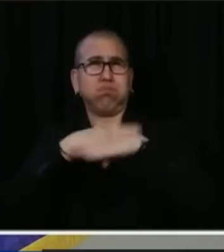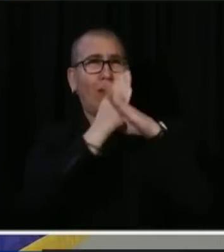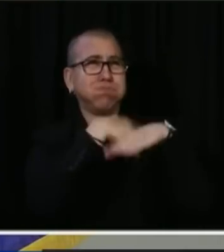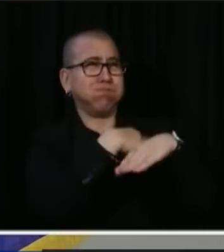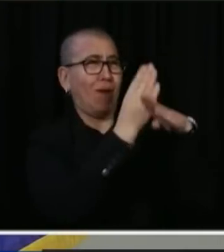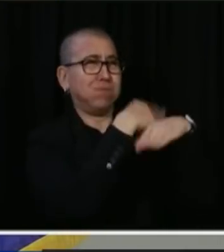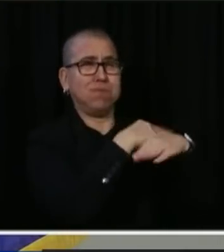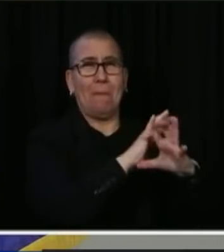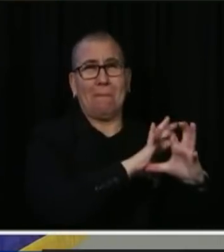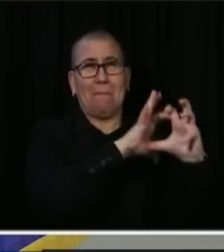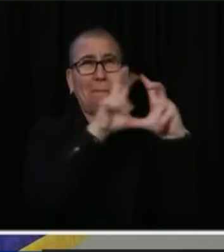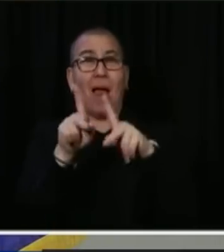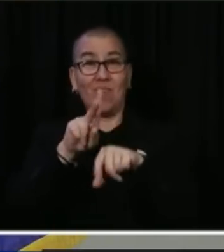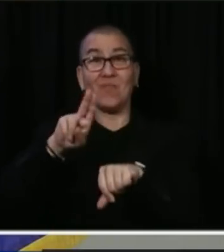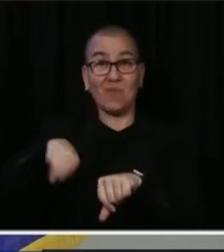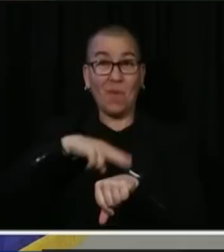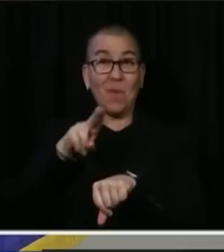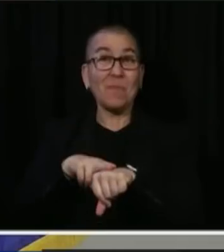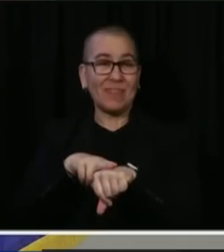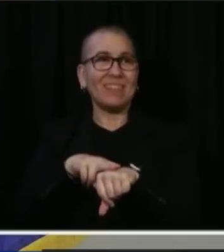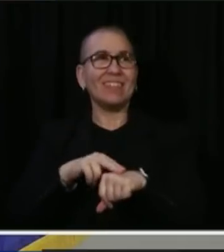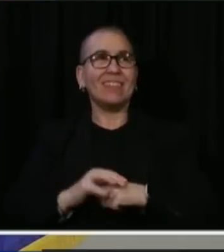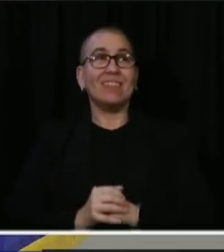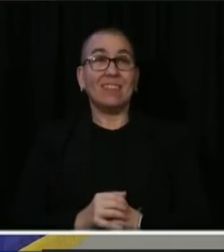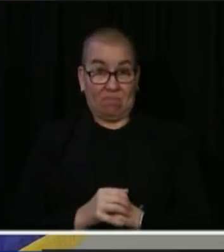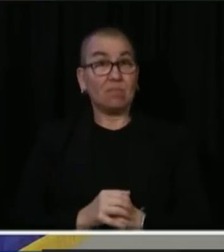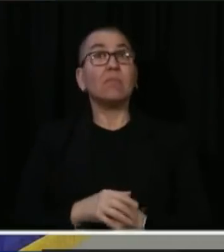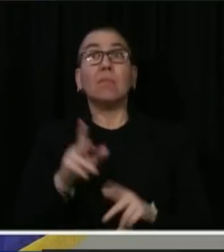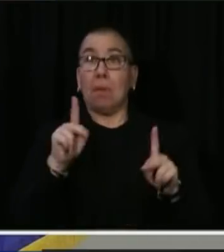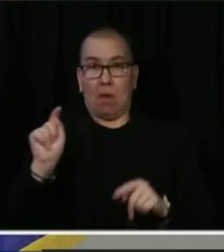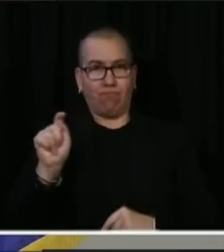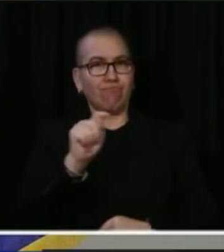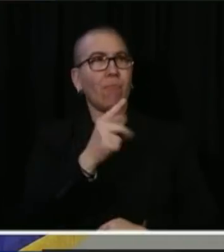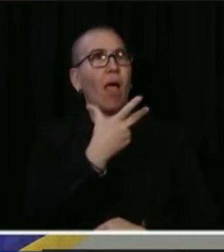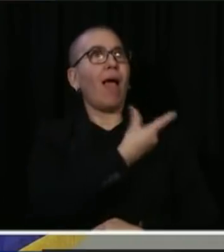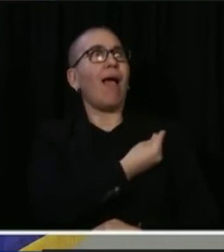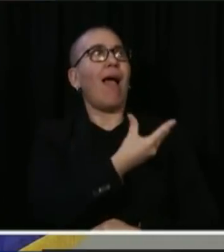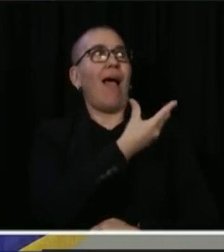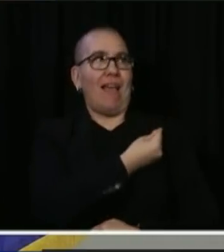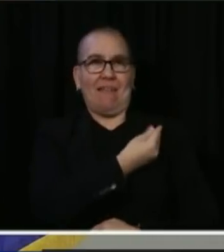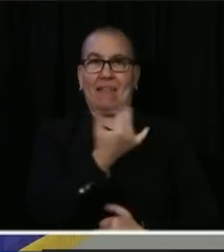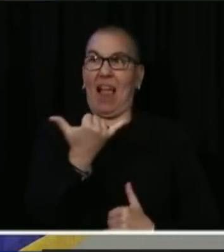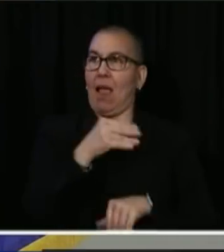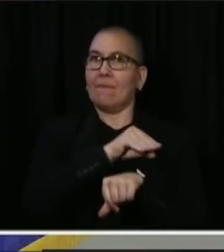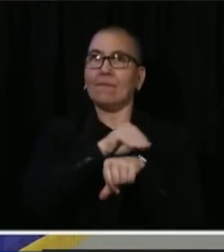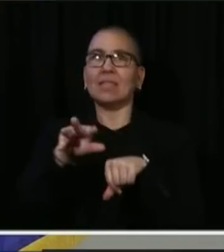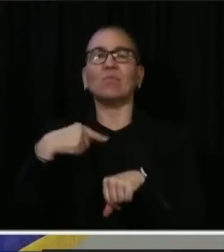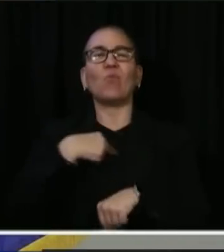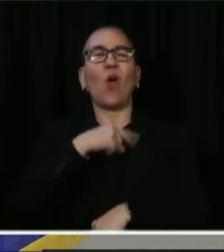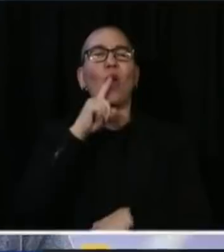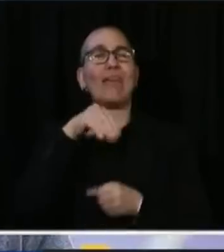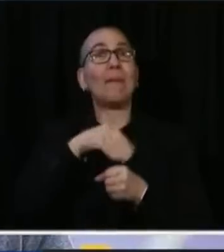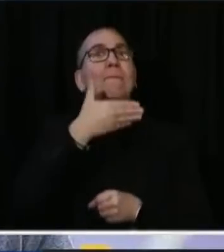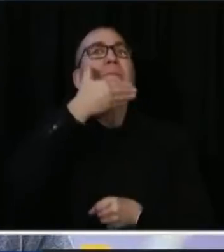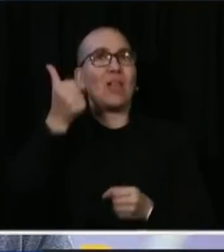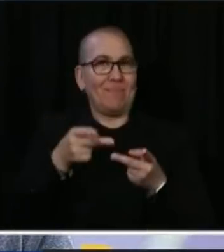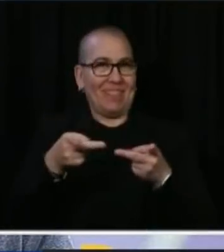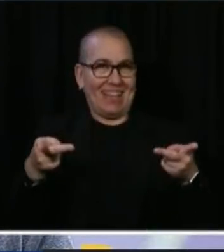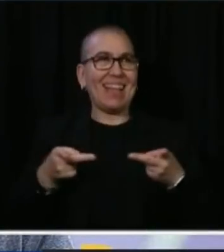IN MARCH AND APRIL OF LAST YEAR, I SET ARE ONLY VACCINE IS OUR ABILITY TO SOCIAL DISTANCE